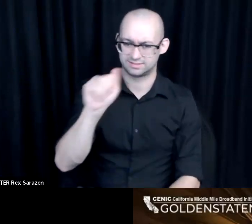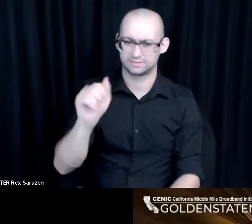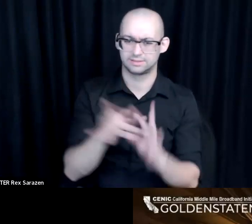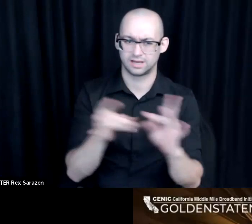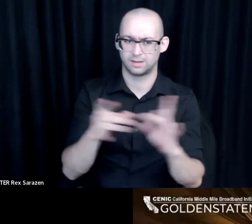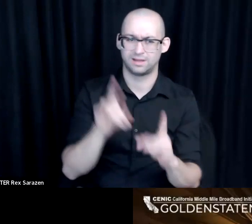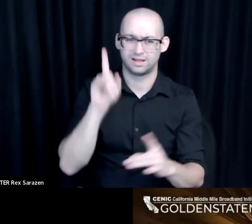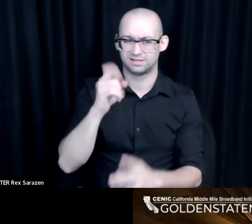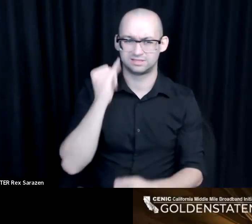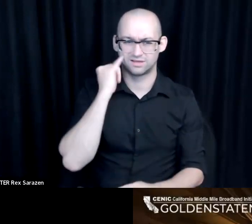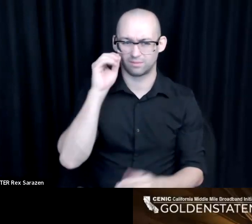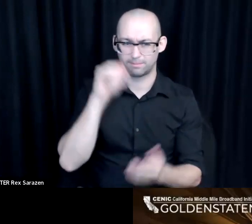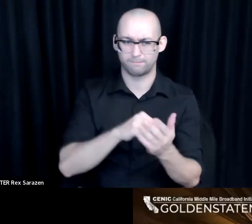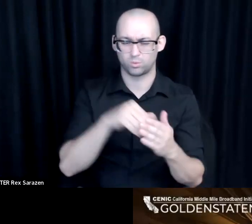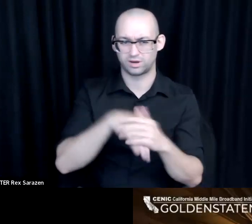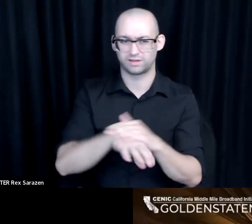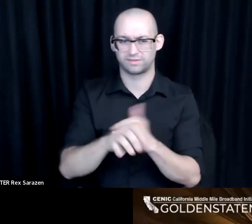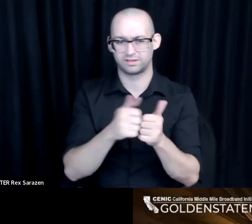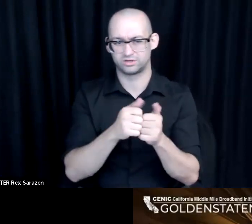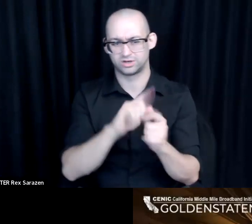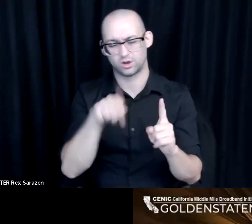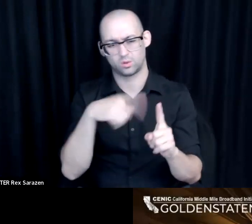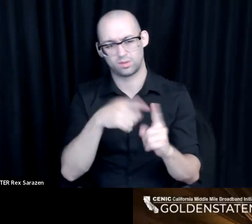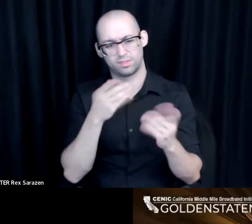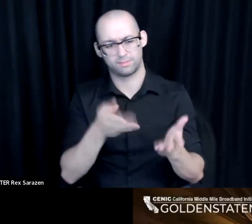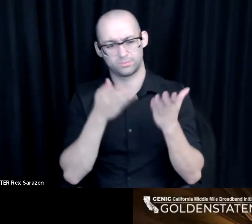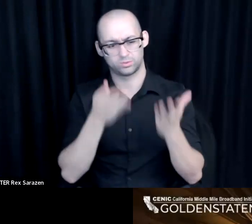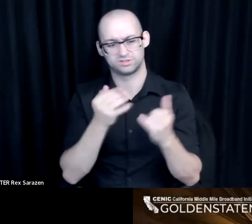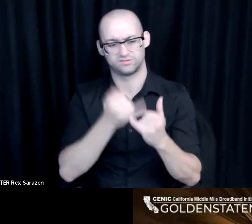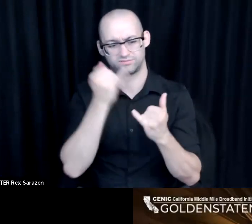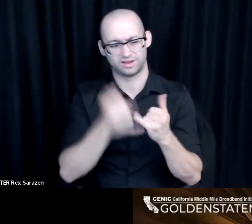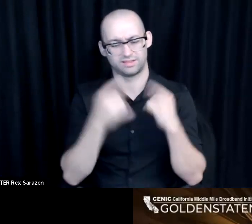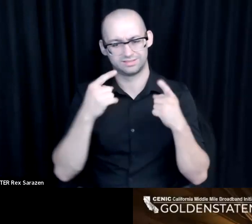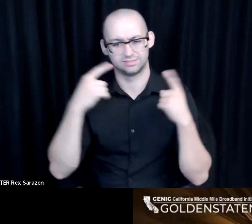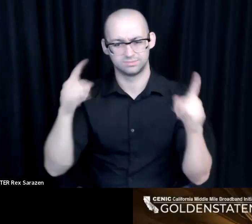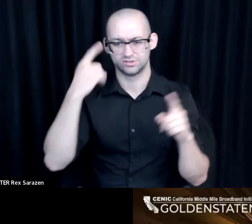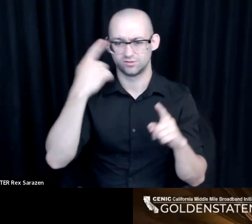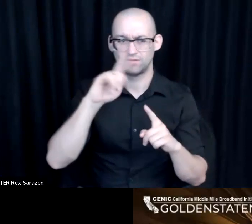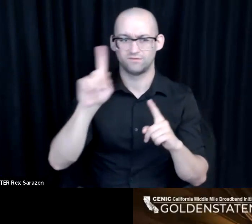in the chat when the proposed final announcements for first round will be because I know there are